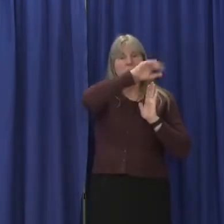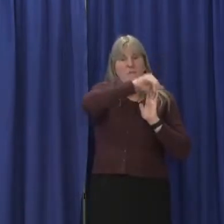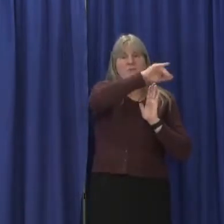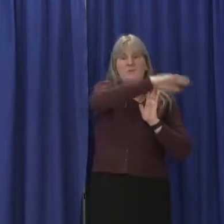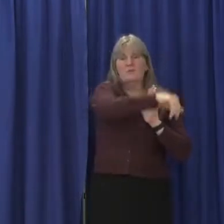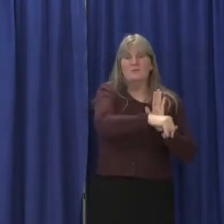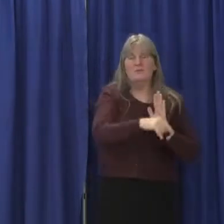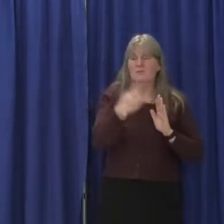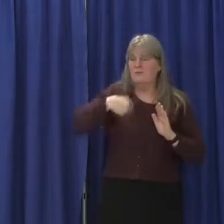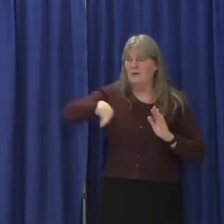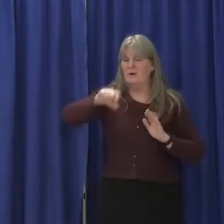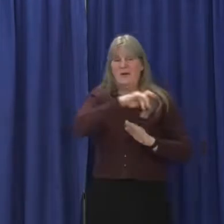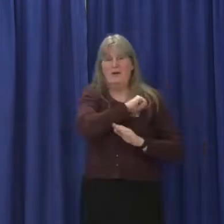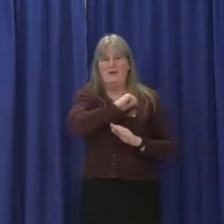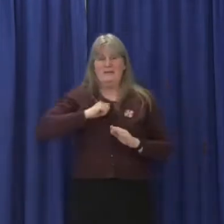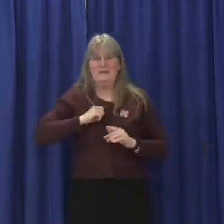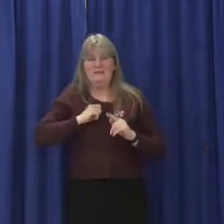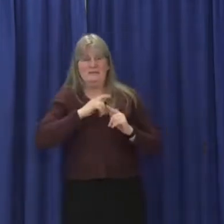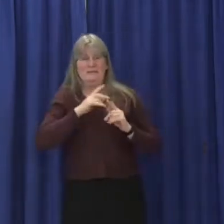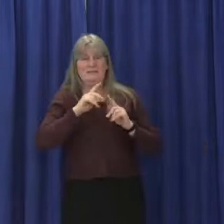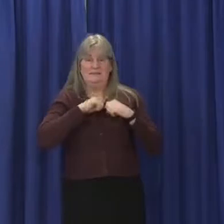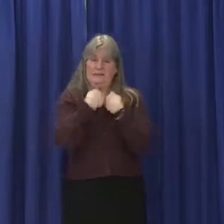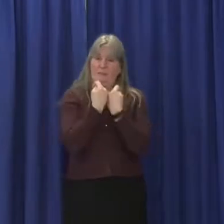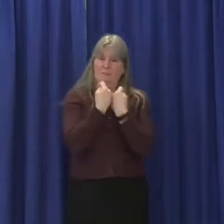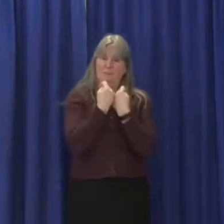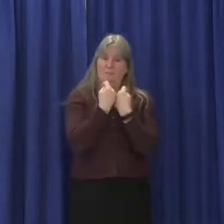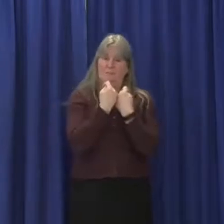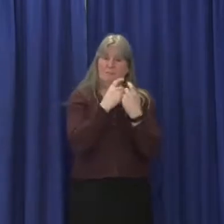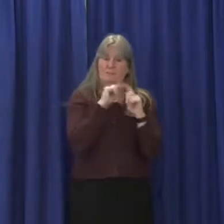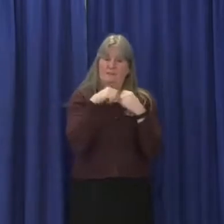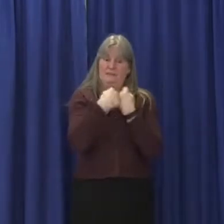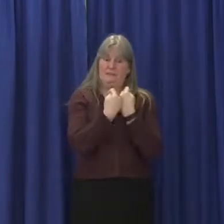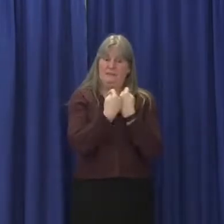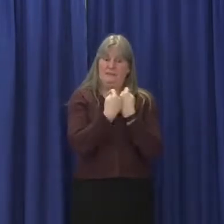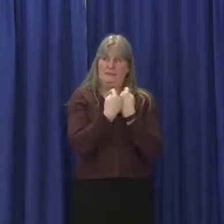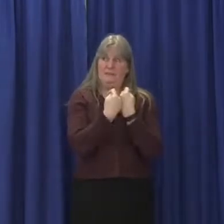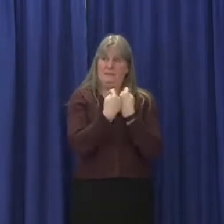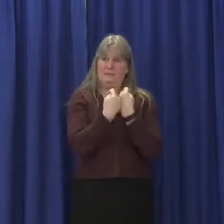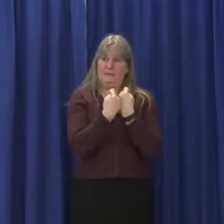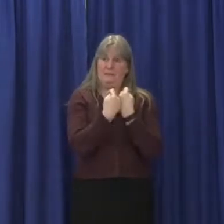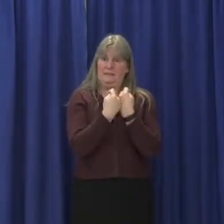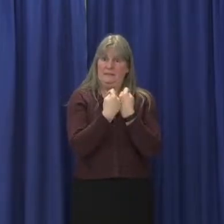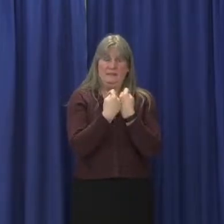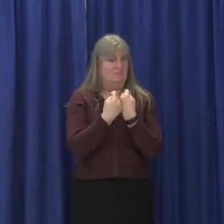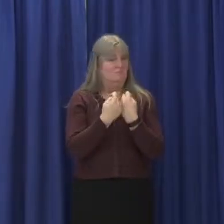extremely well-- well suited to adapt and to move very quickly,